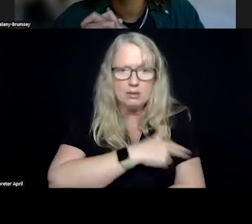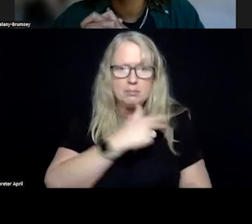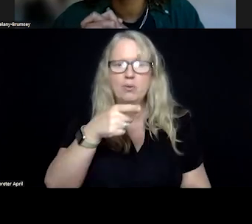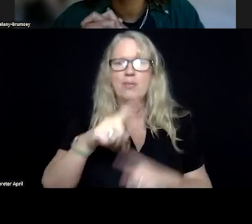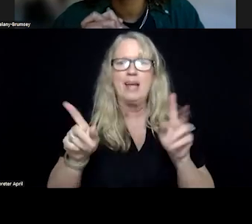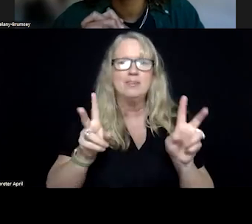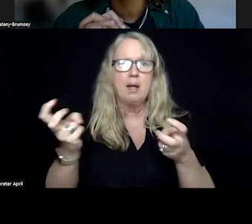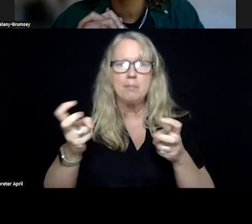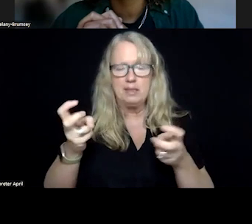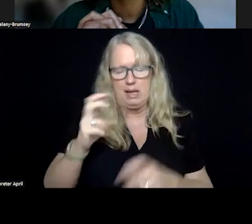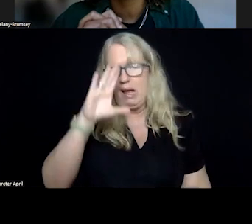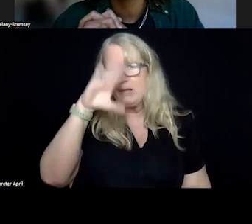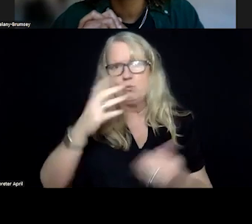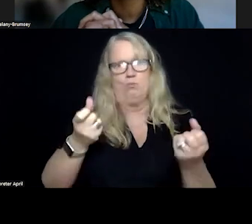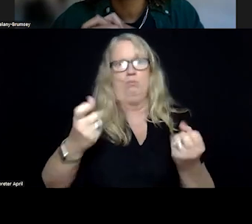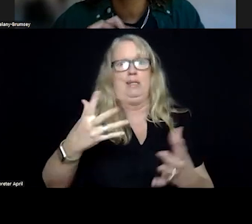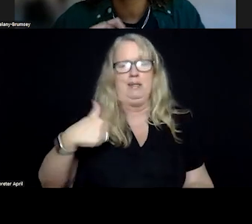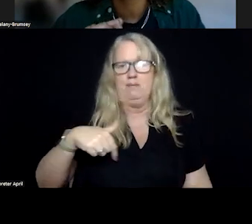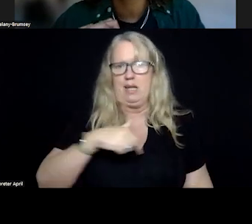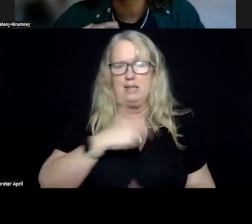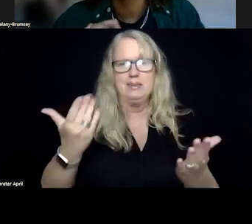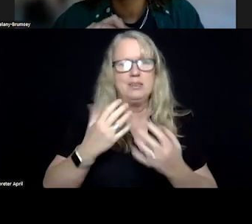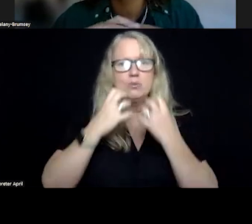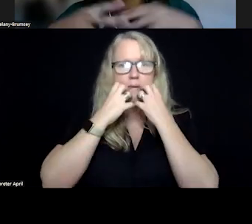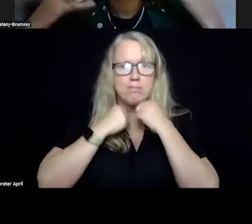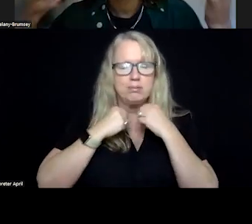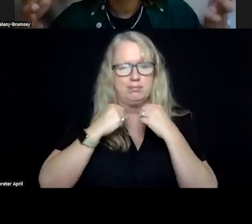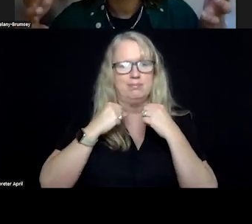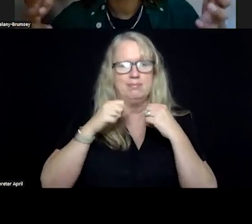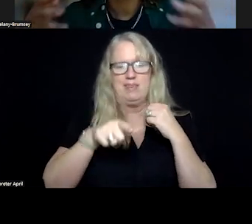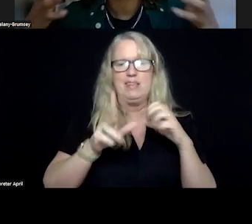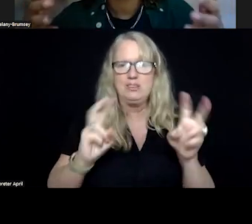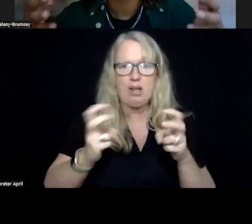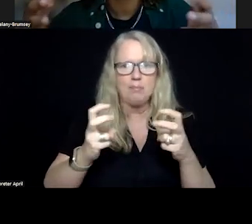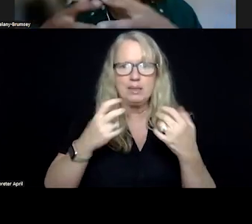KNOW THAT MANY OF US IN THIS ROOM CARE A GREAT DEAL ABOUT. THE ENTIRE FOCUS